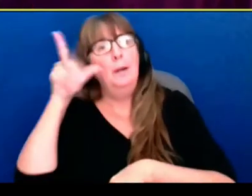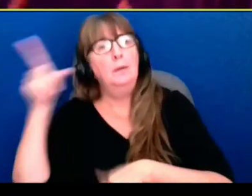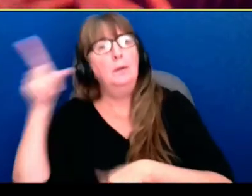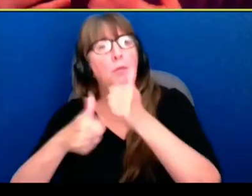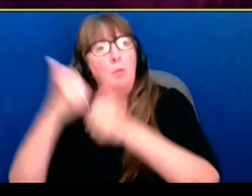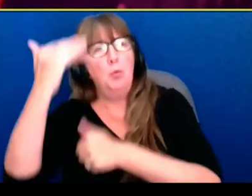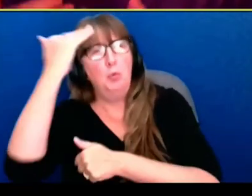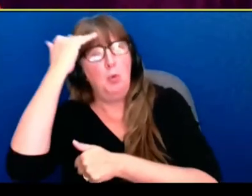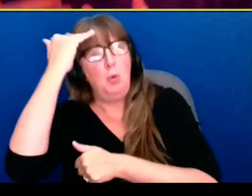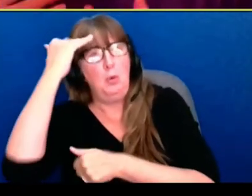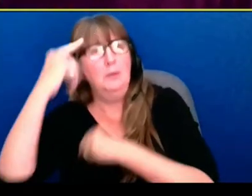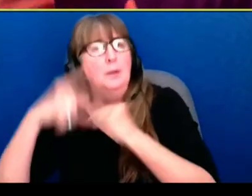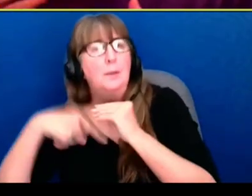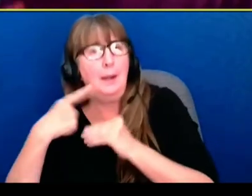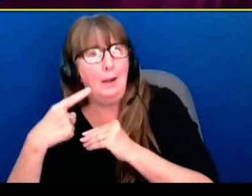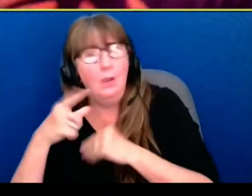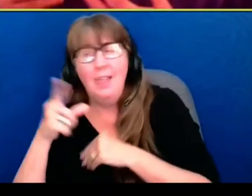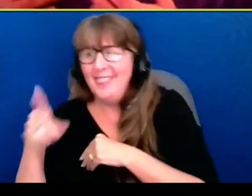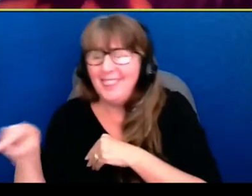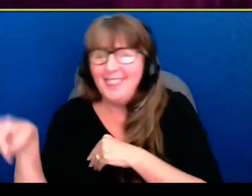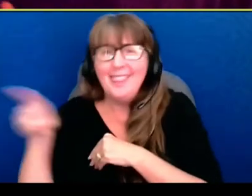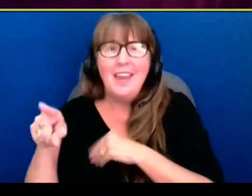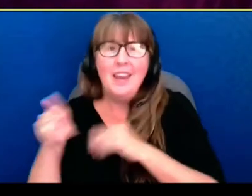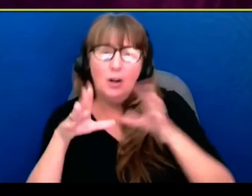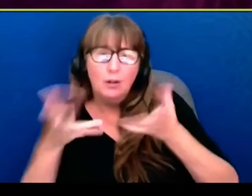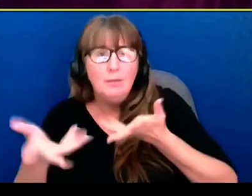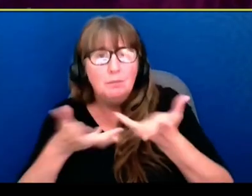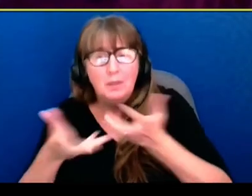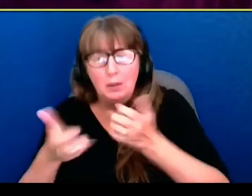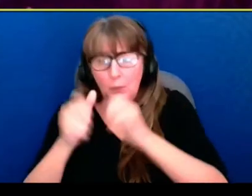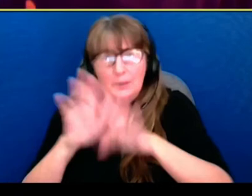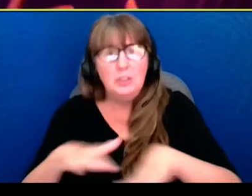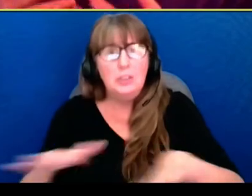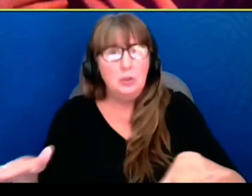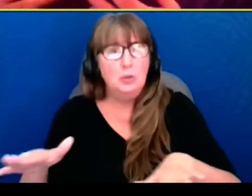They're the ones who are dealing with the child when they're outside of school.